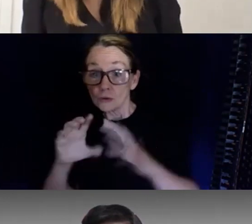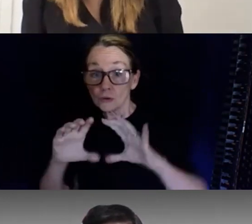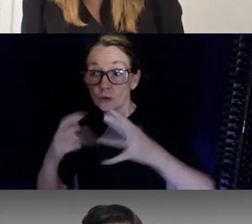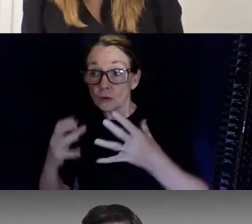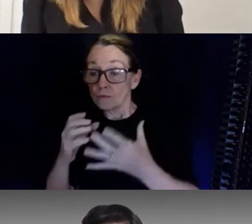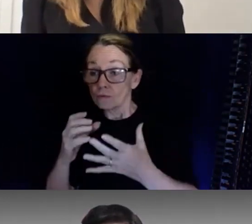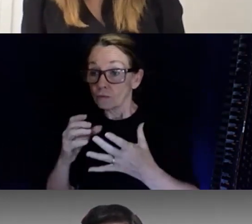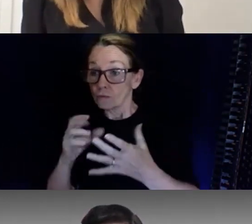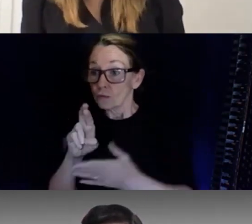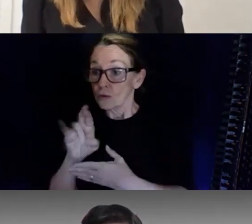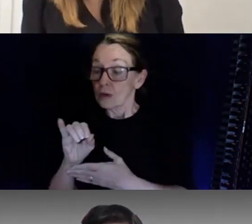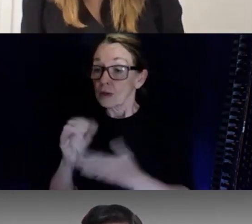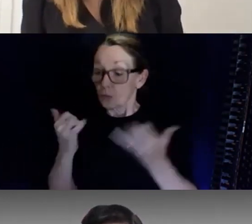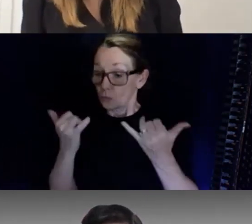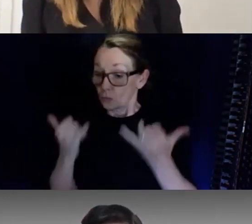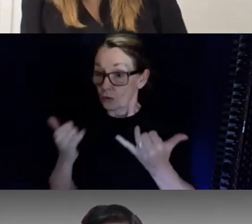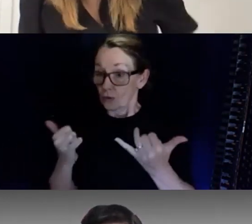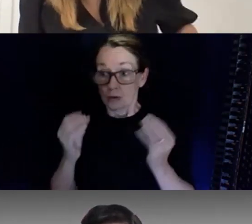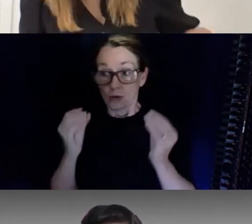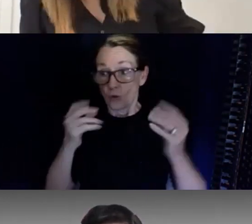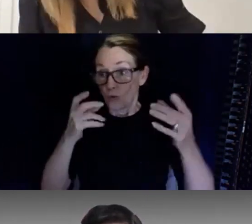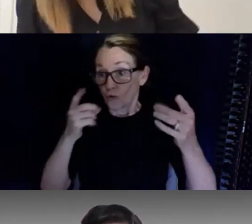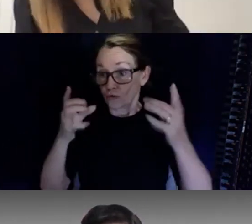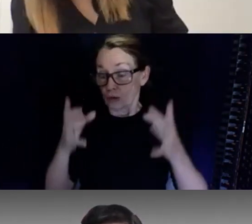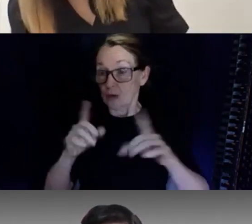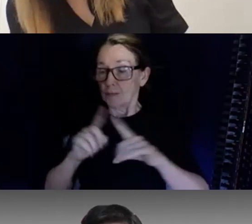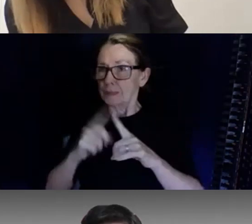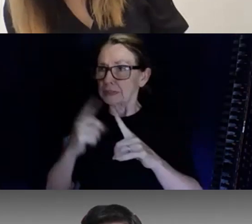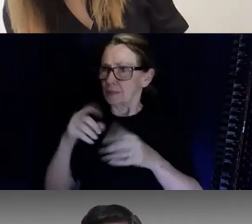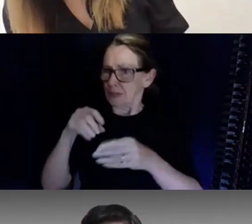CAN I ASK IF YOU HAVE INCLUDED RHODE ISLAND NASW IN THAT GROUP?